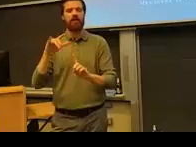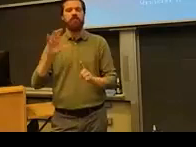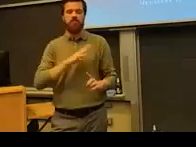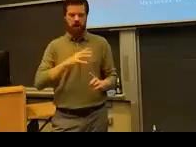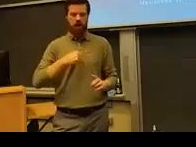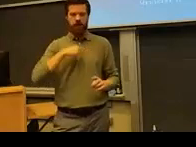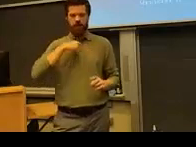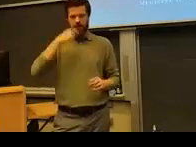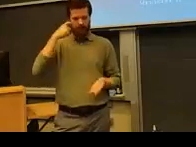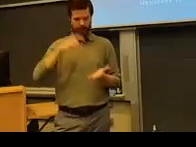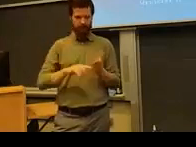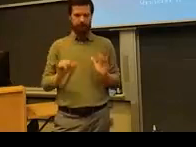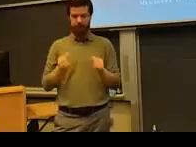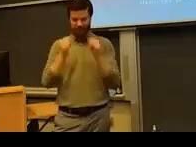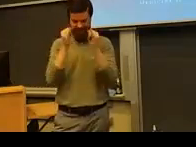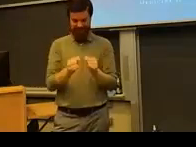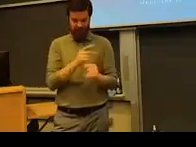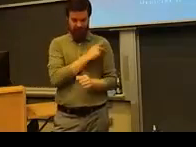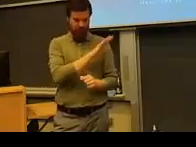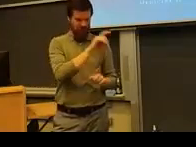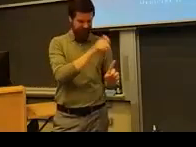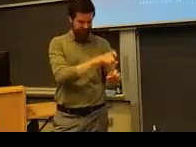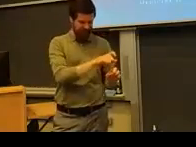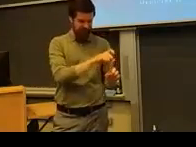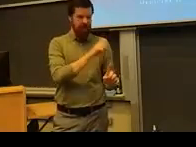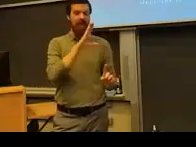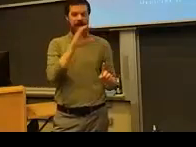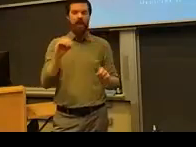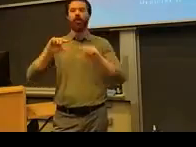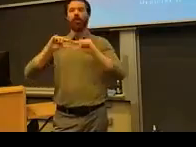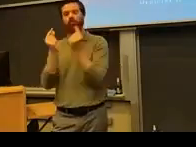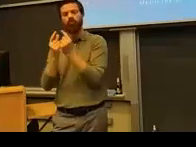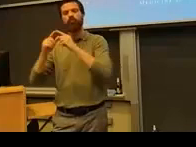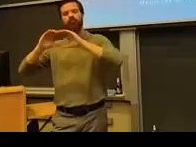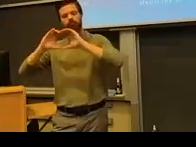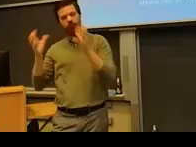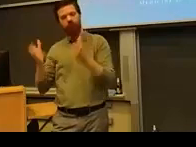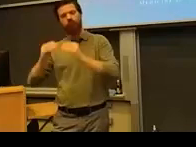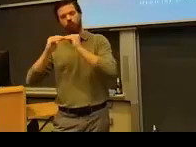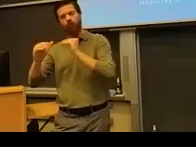is the individual patient needs but also the um unit in the group needs as well so looking at